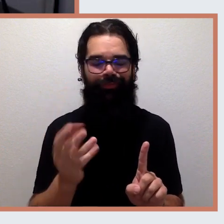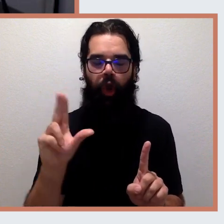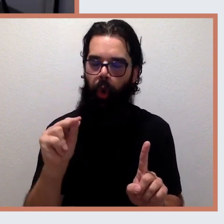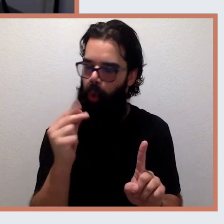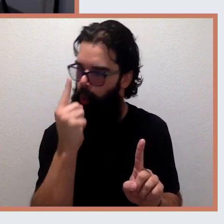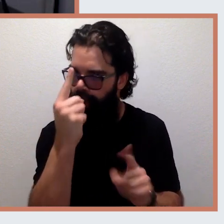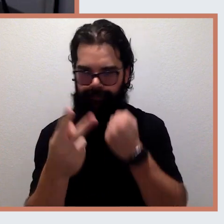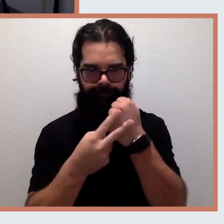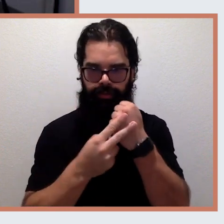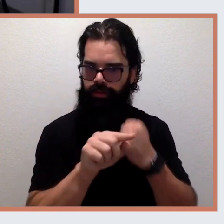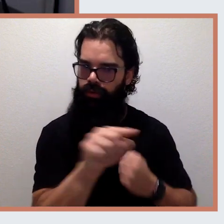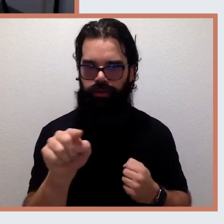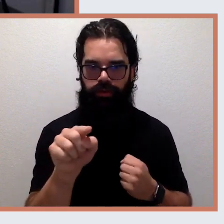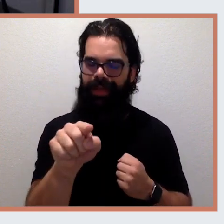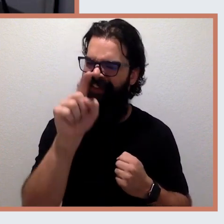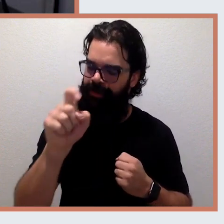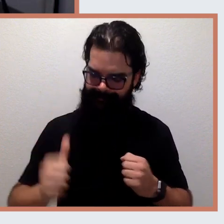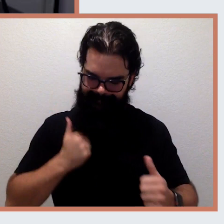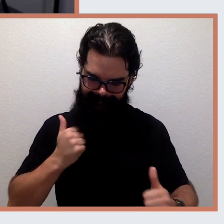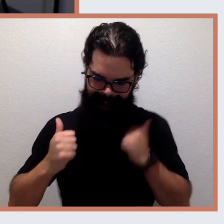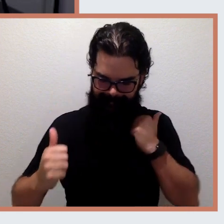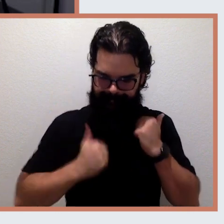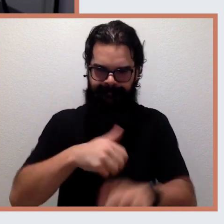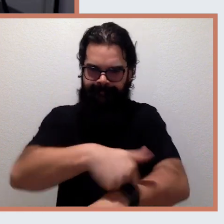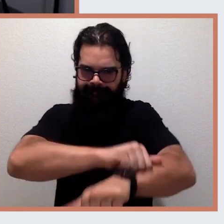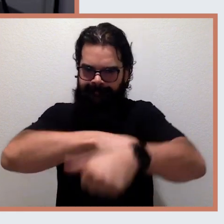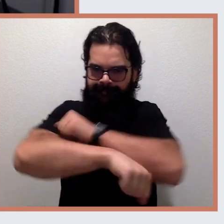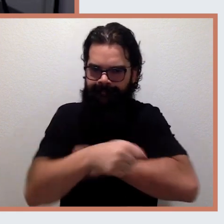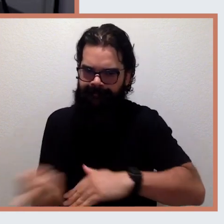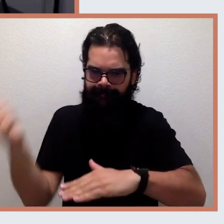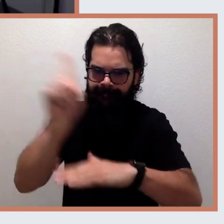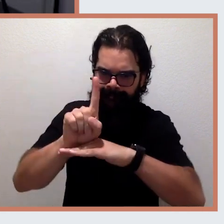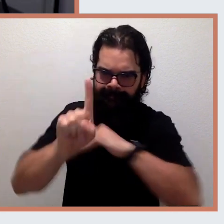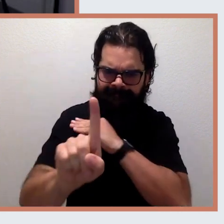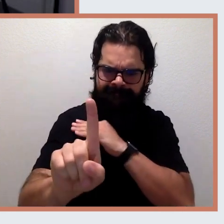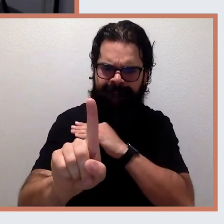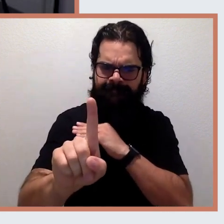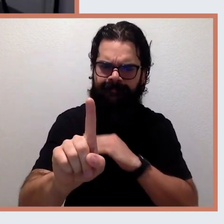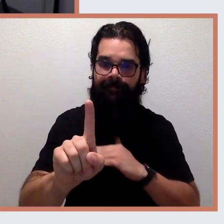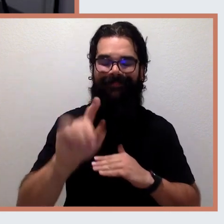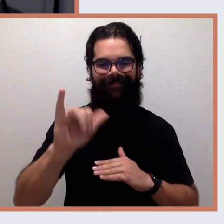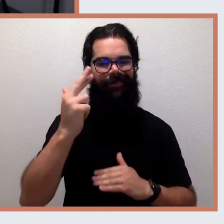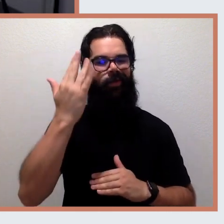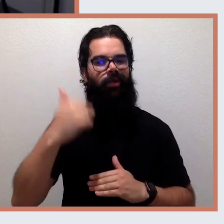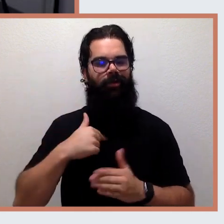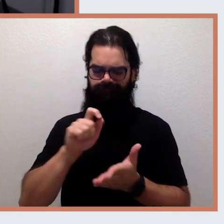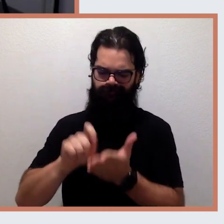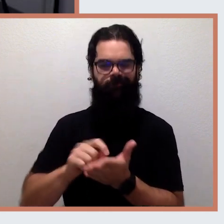or individually wise, I got news for you, no one's going to come saving you. You gotta step it up and do you.